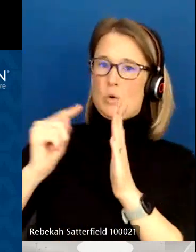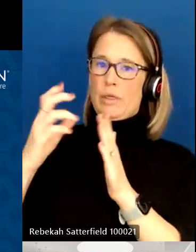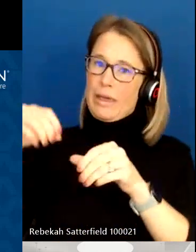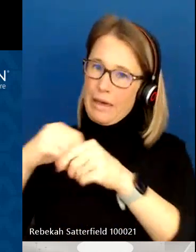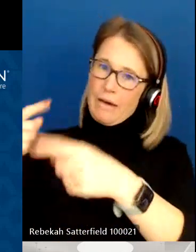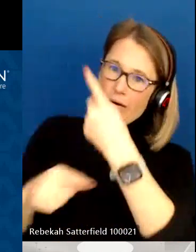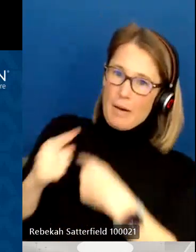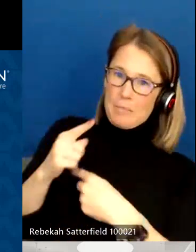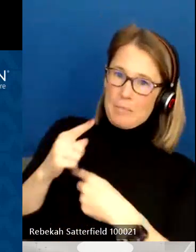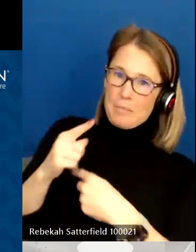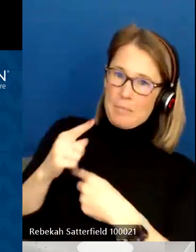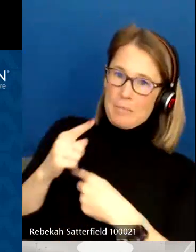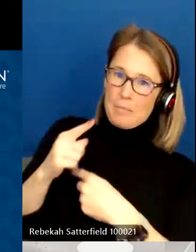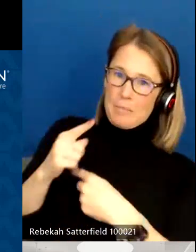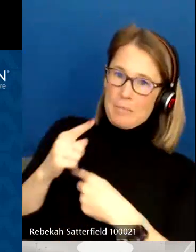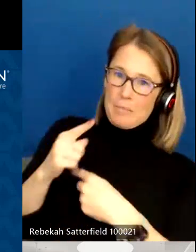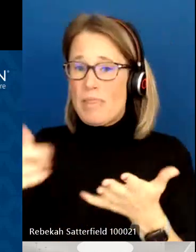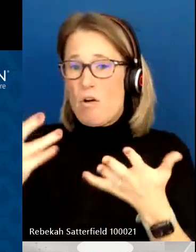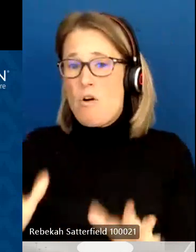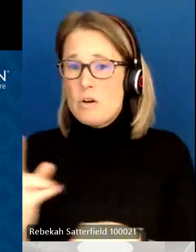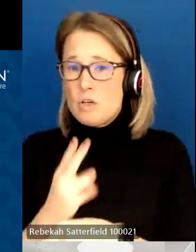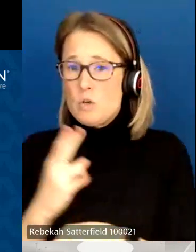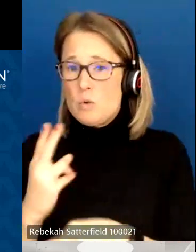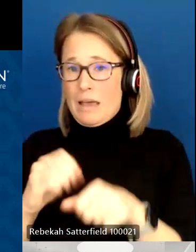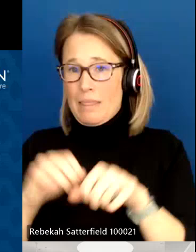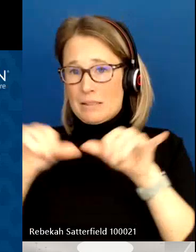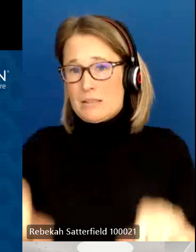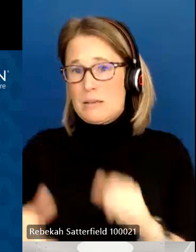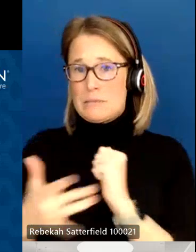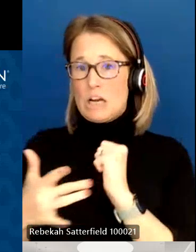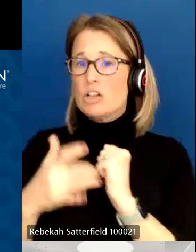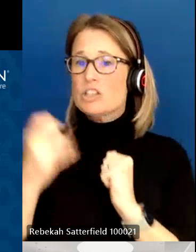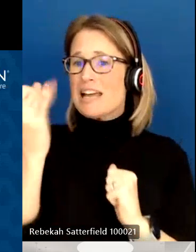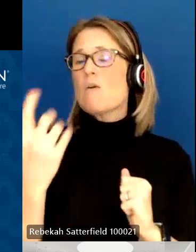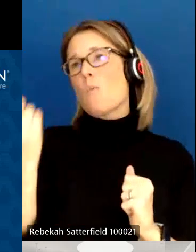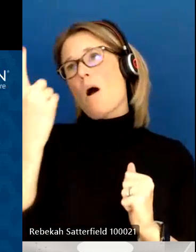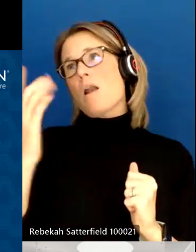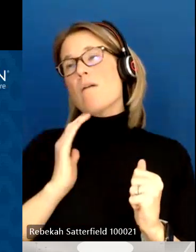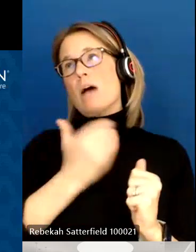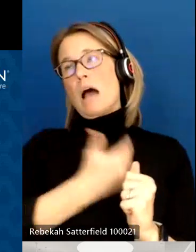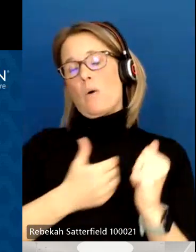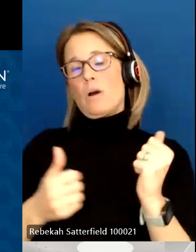technology already in play Within the system um if one of our attendees was interested in trying to